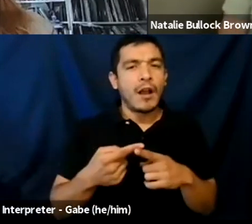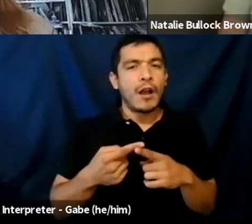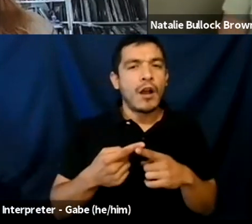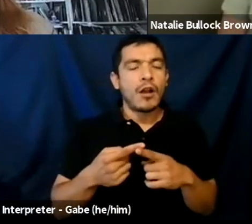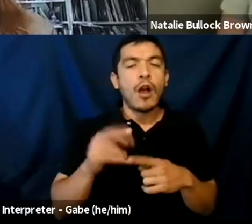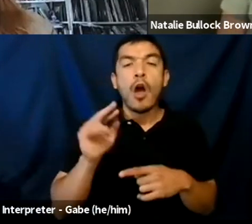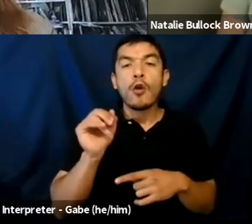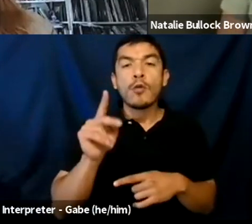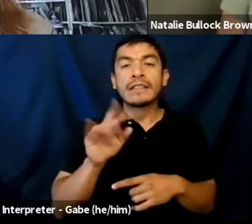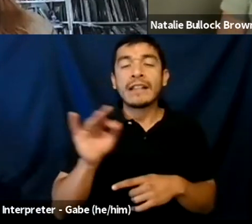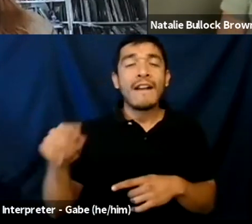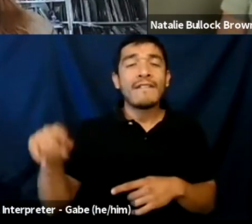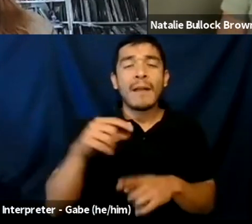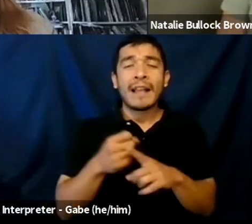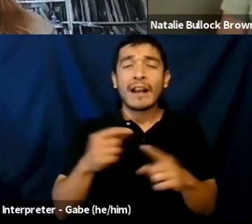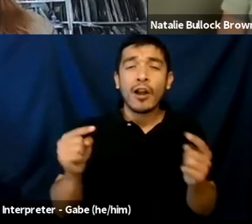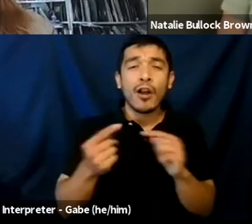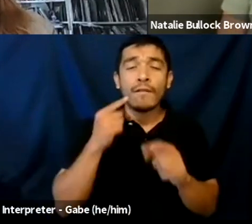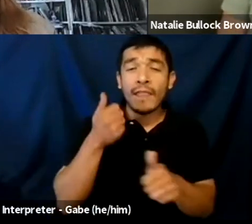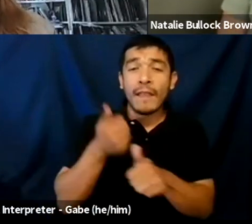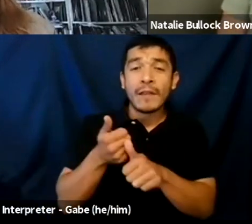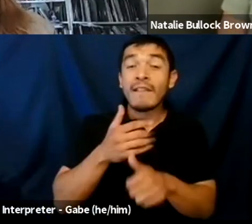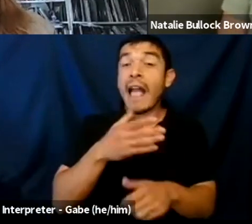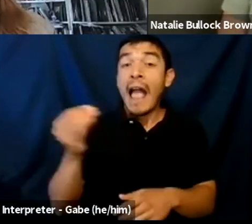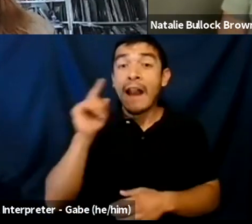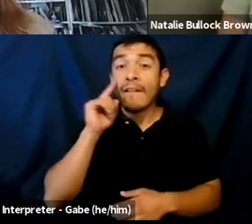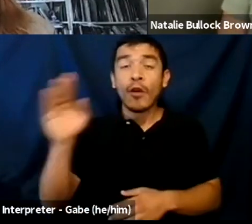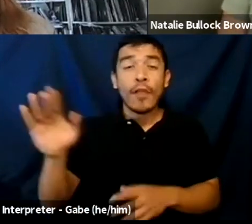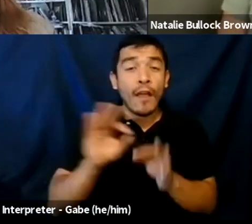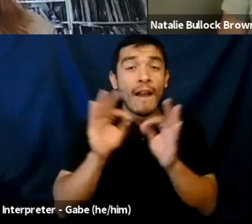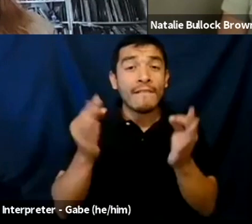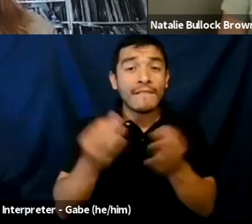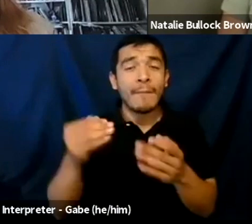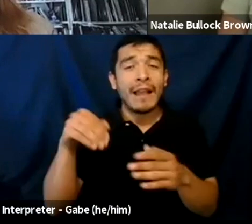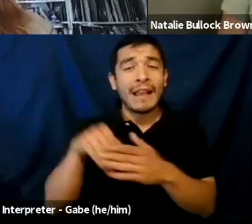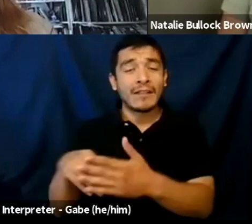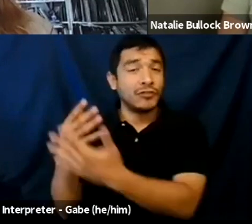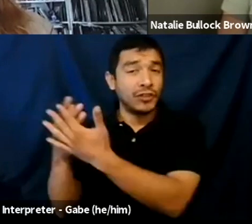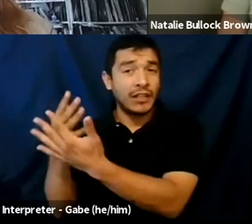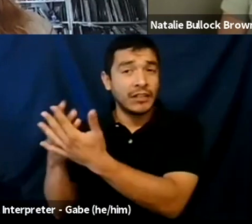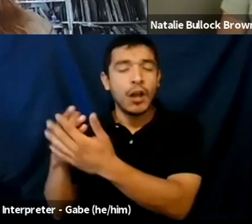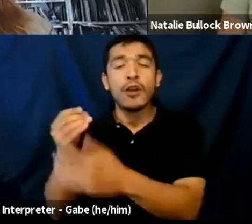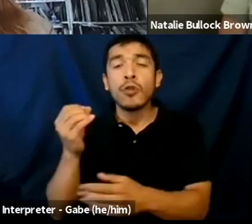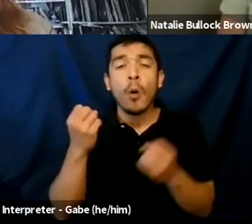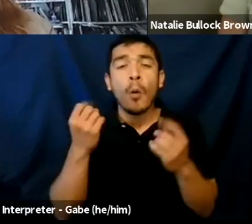for themselves and for their relatives in captivity. So, one of the women who we interviewed